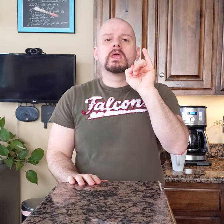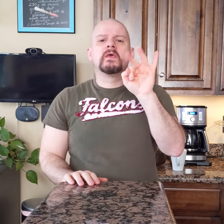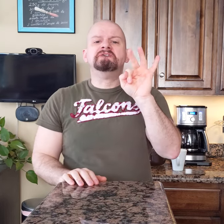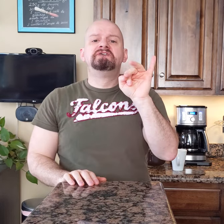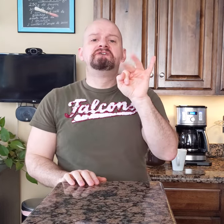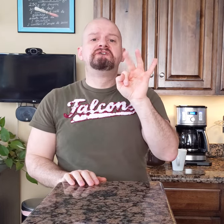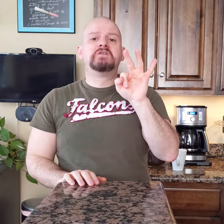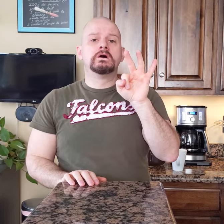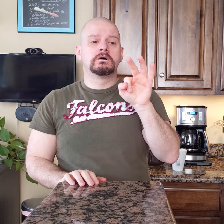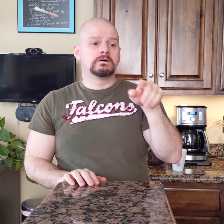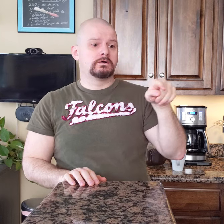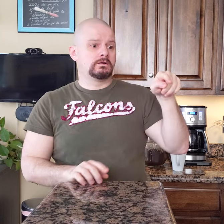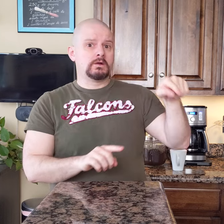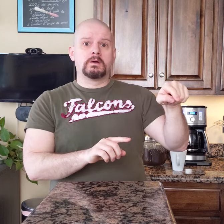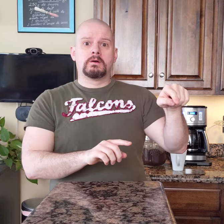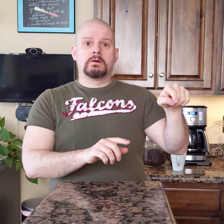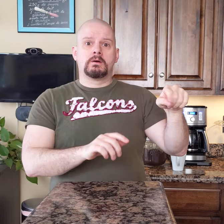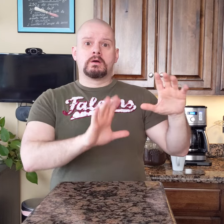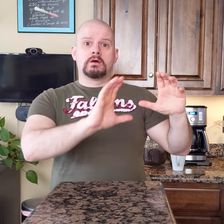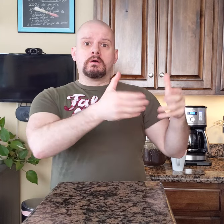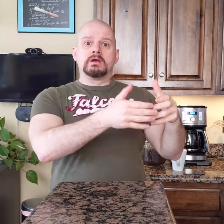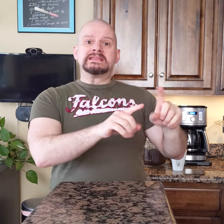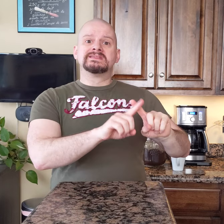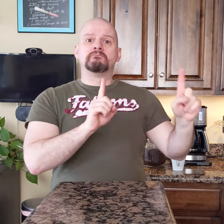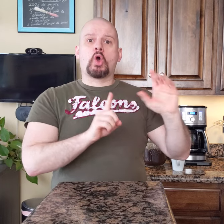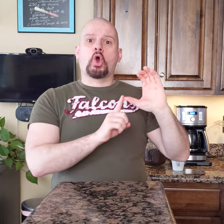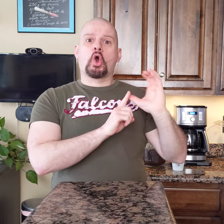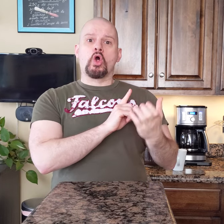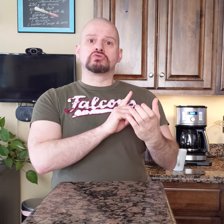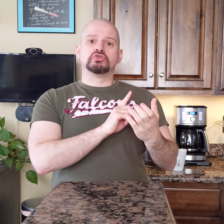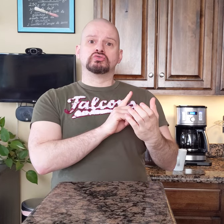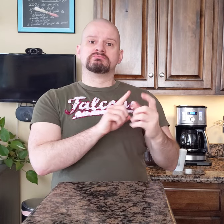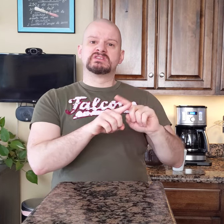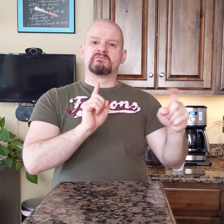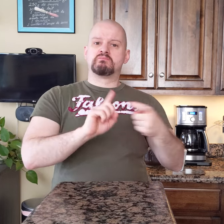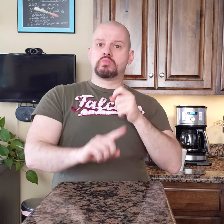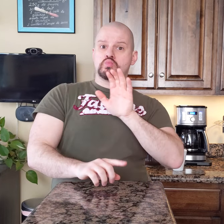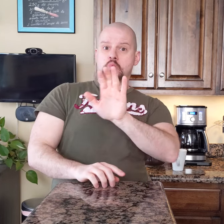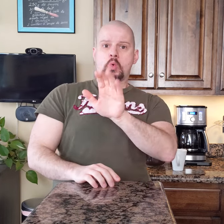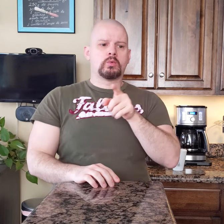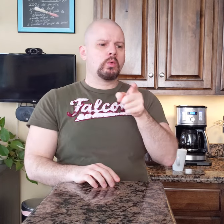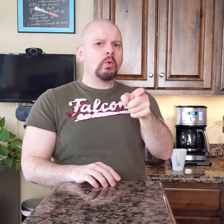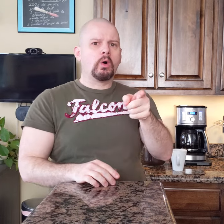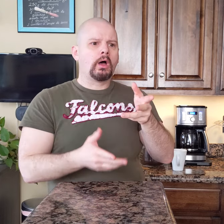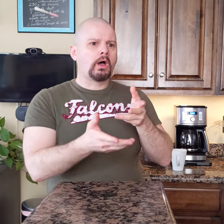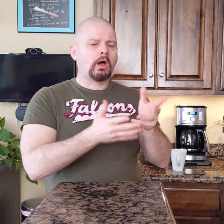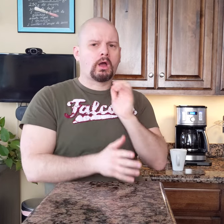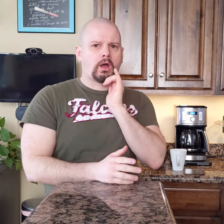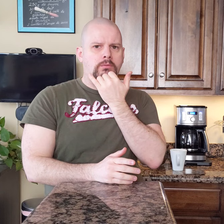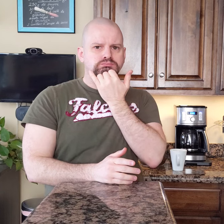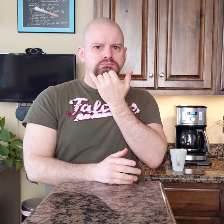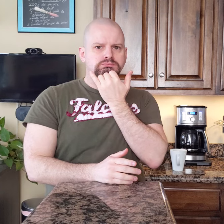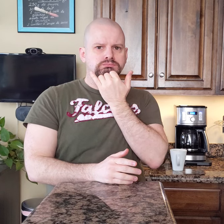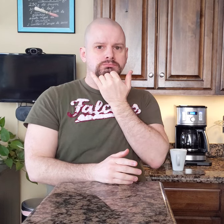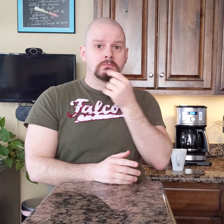If you happen to mistreat someone who are from a different culture than yours